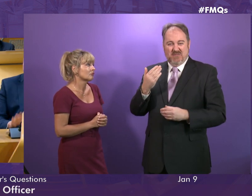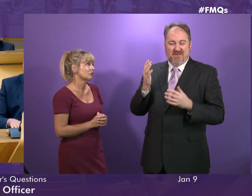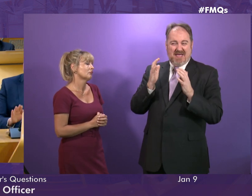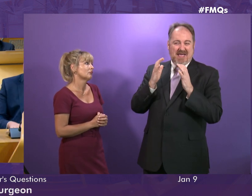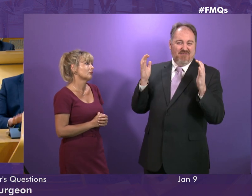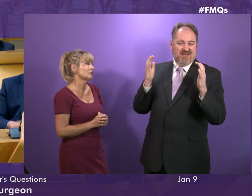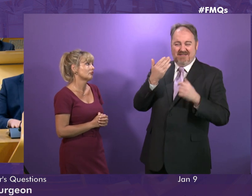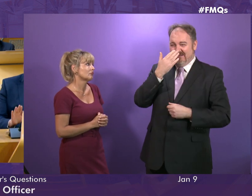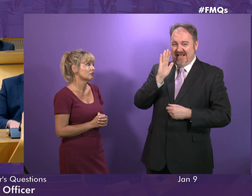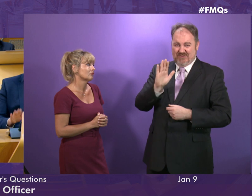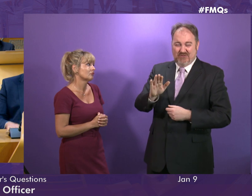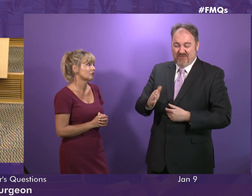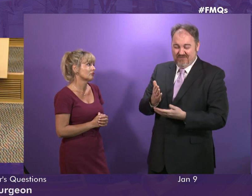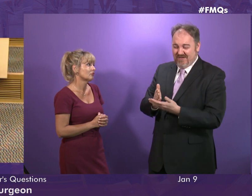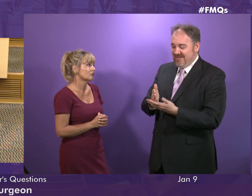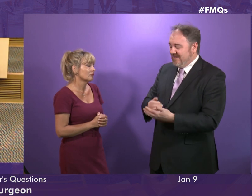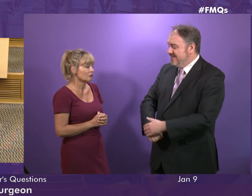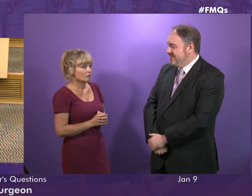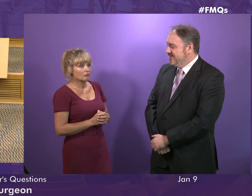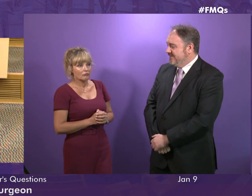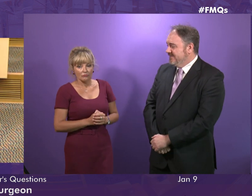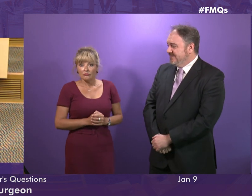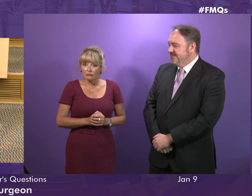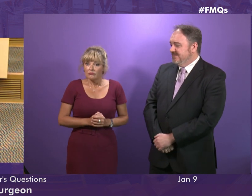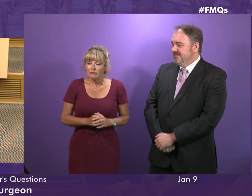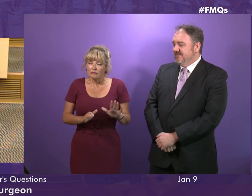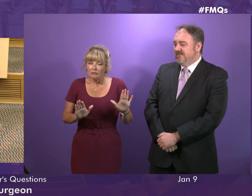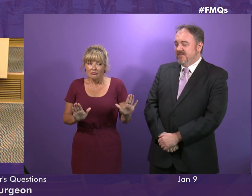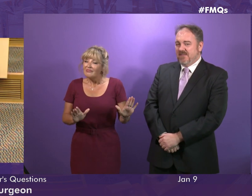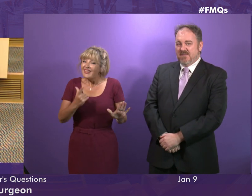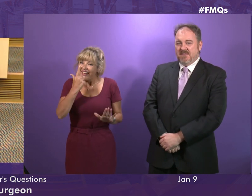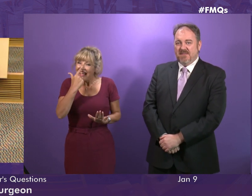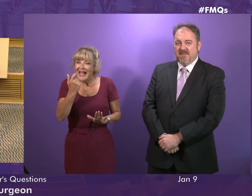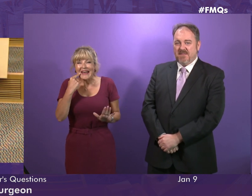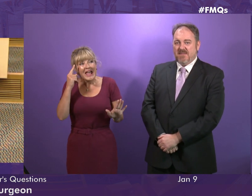The First Minister: I gently suggest that perhaps Liz Smith should